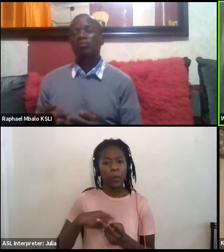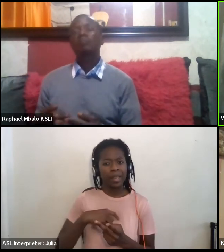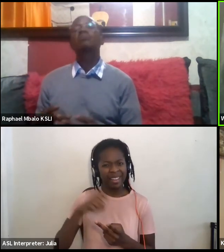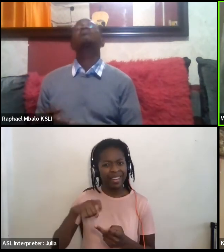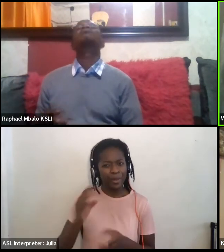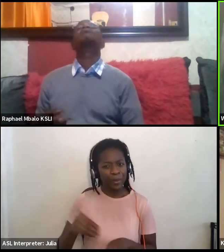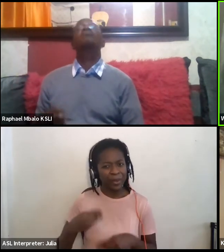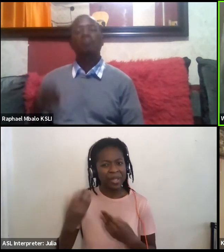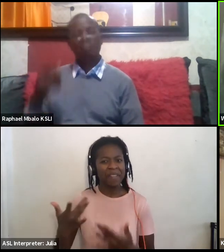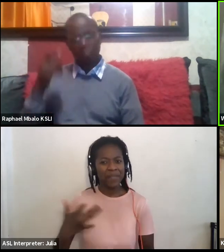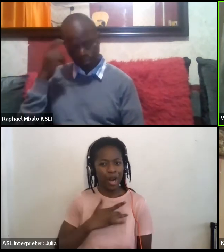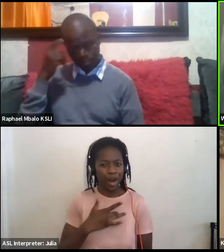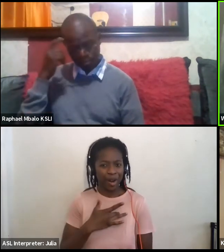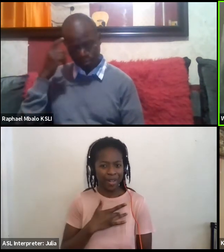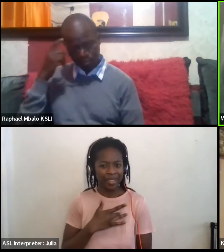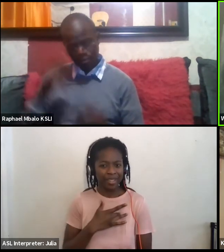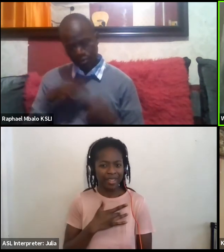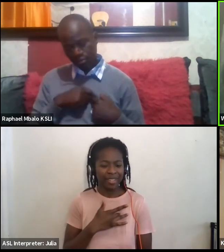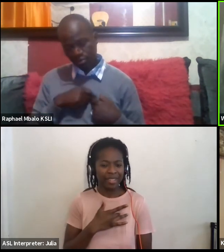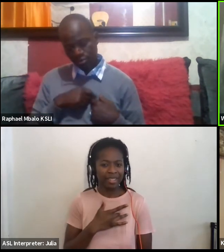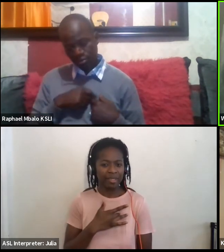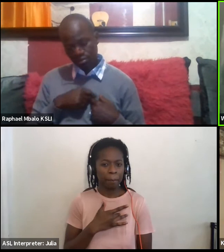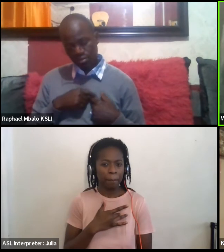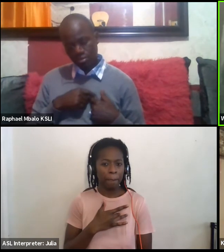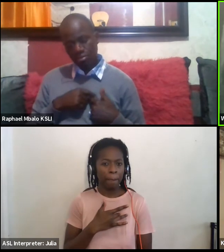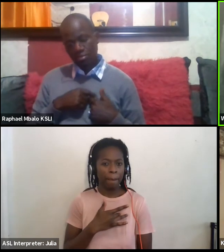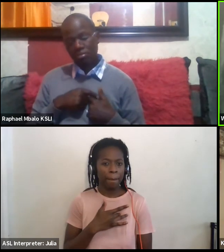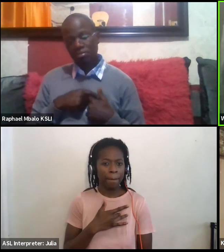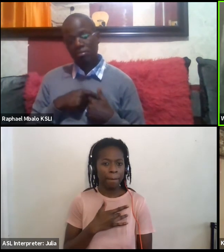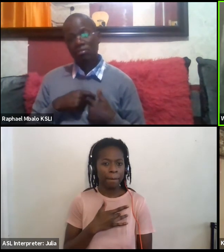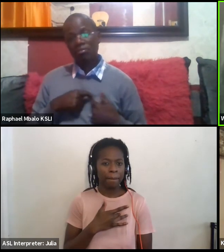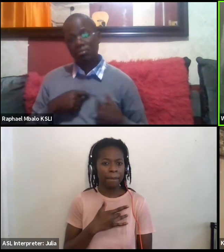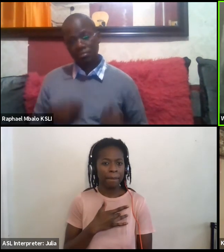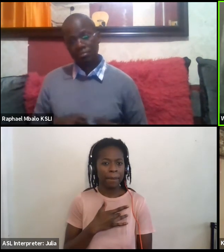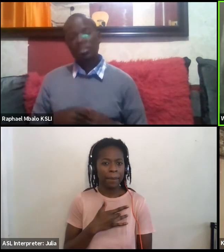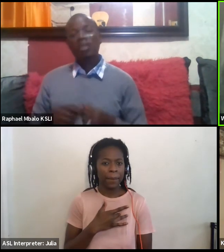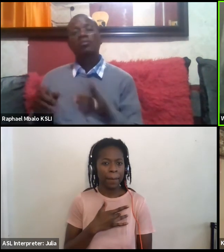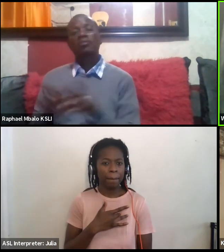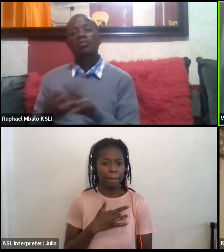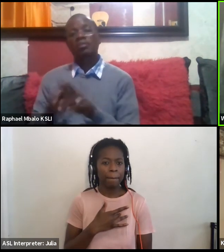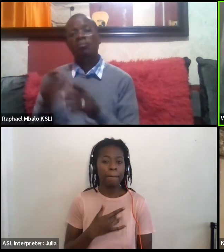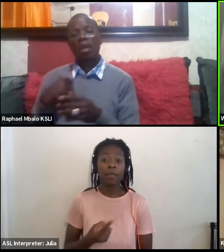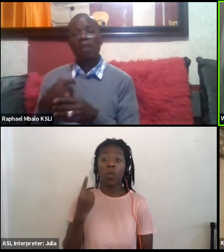There's a certain kind of... like there's a performance by a Kenyan actor,